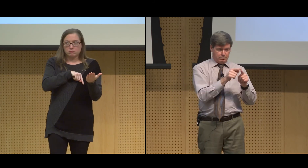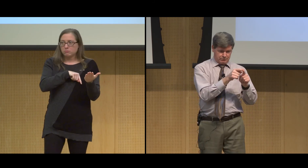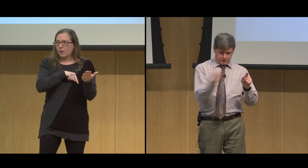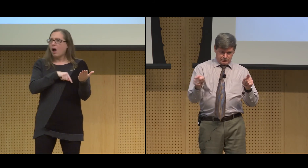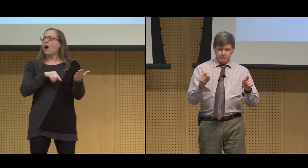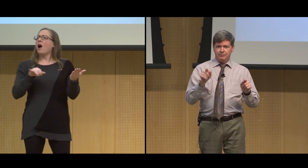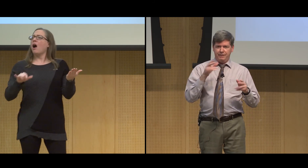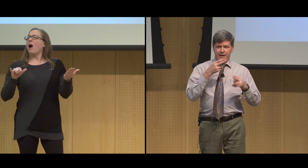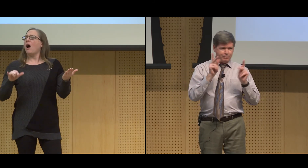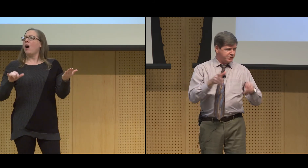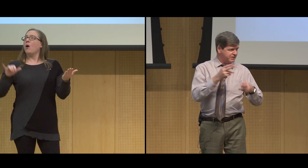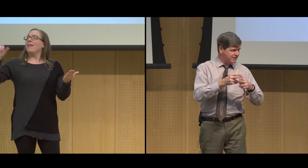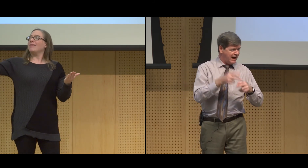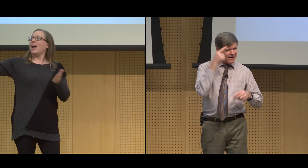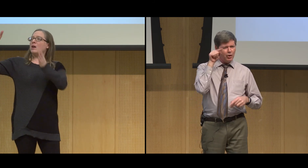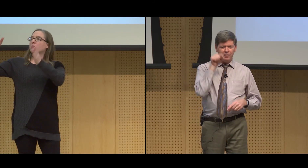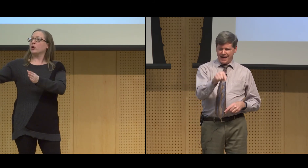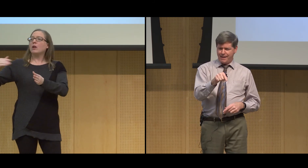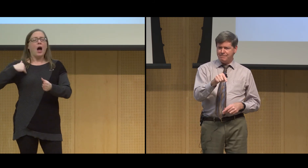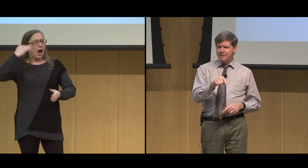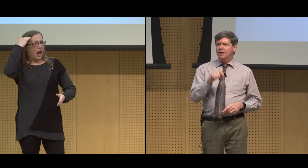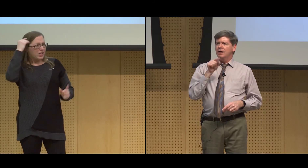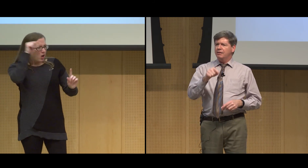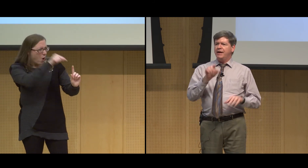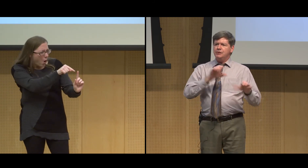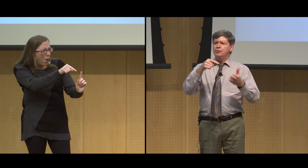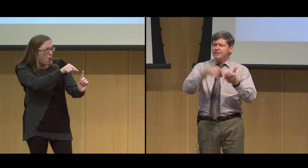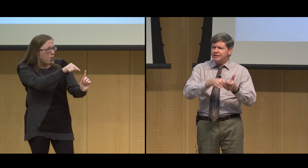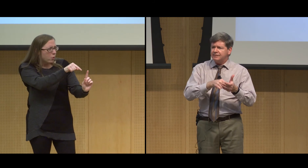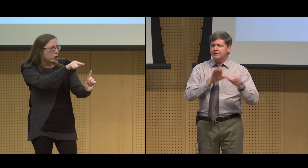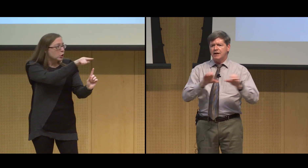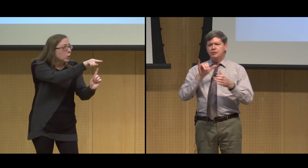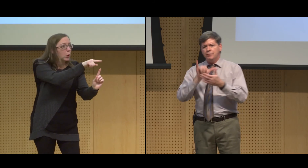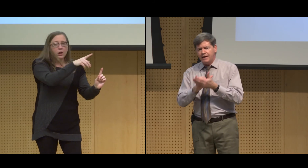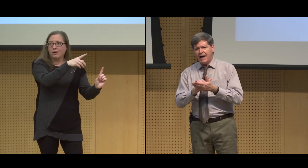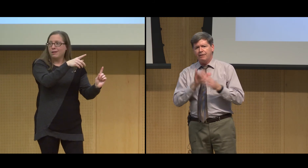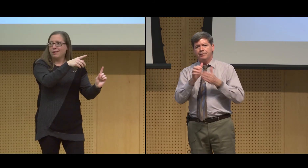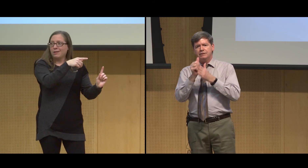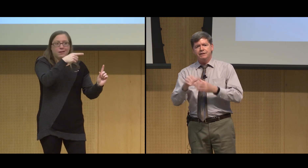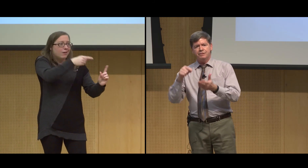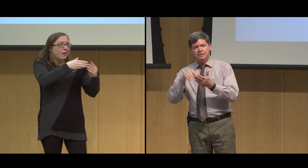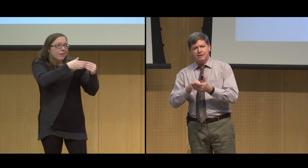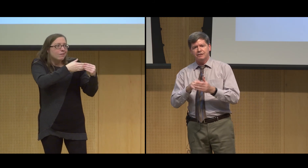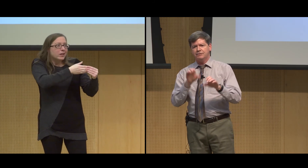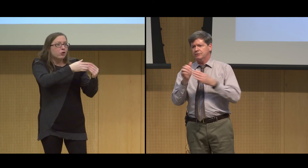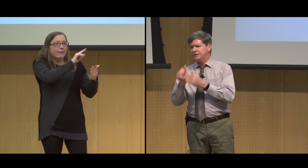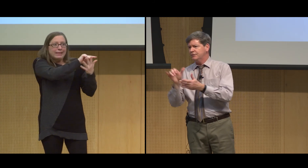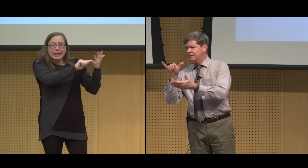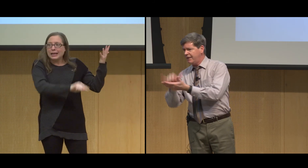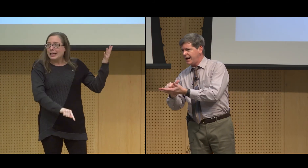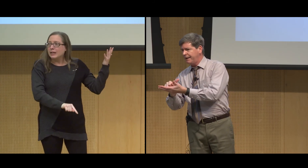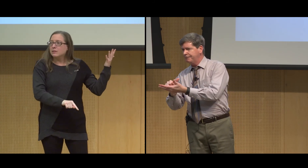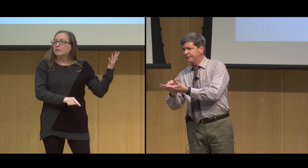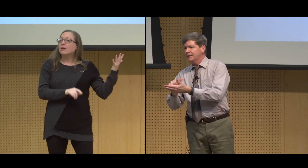"I know that person's-- I know them. "They do this, they do that. They're leaders in this, they're leaders in that."